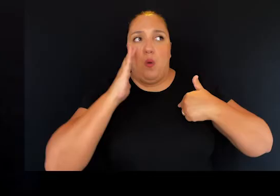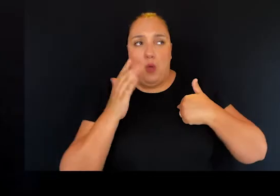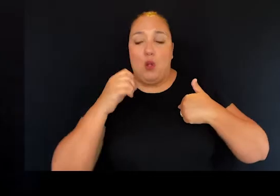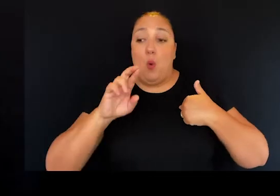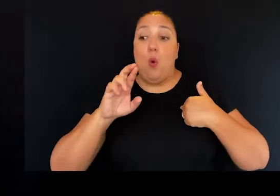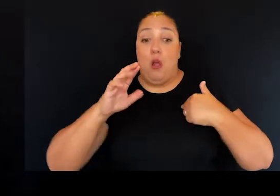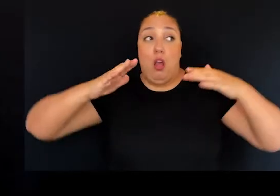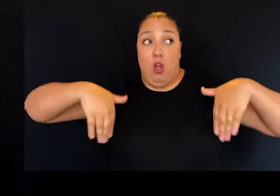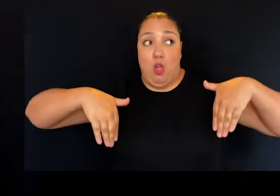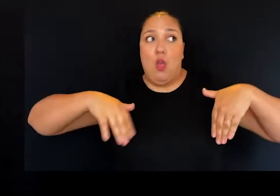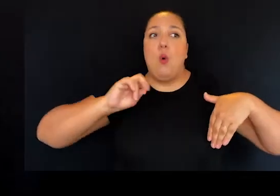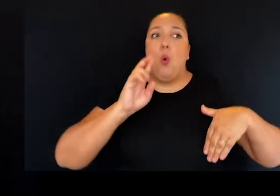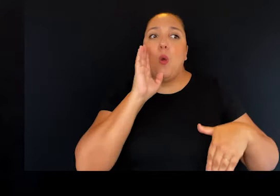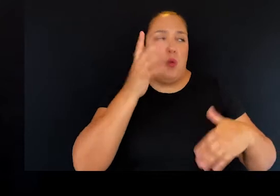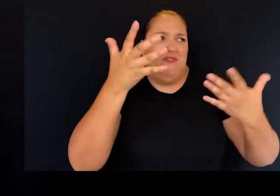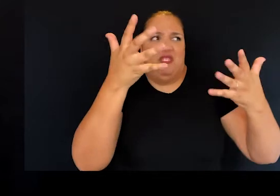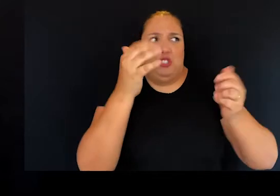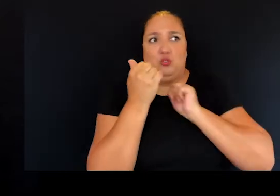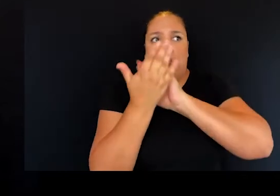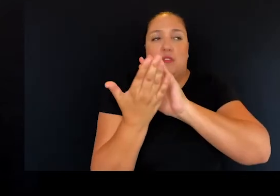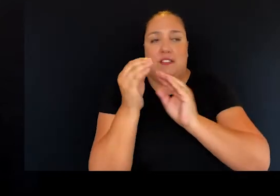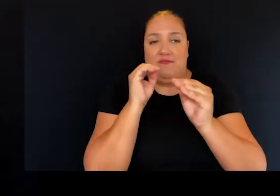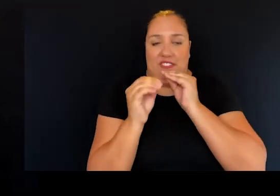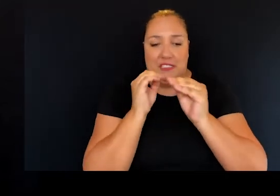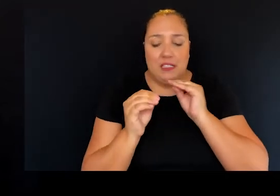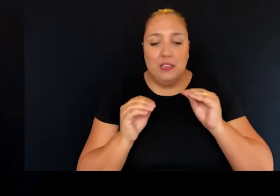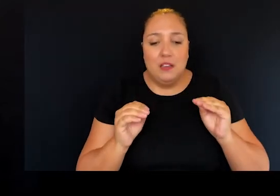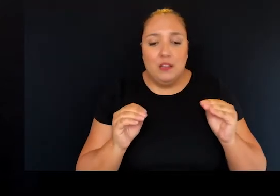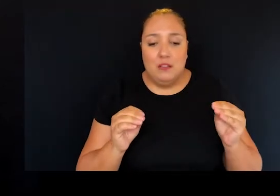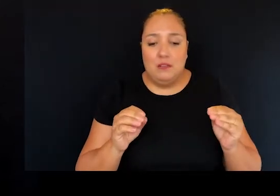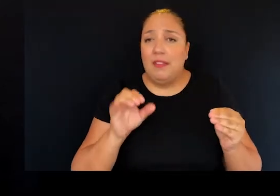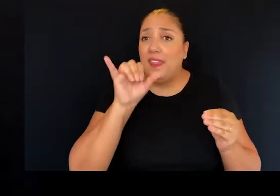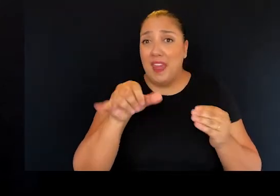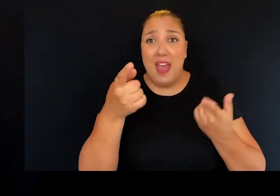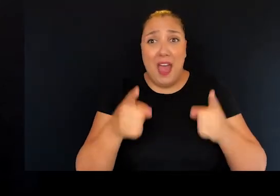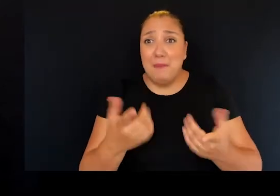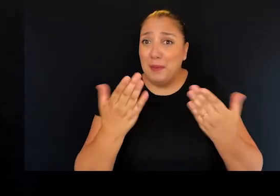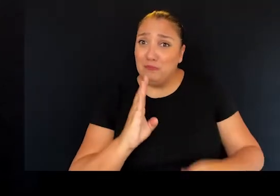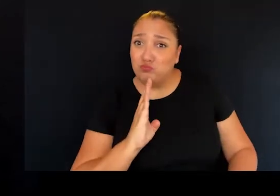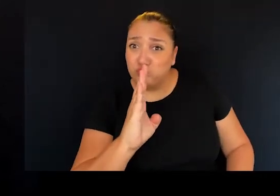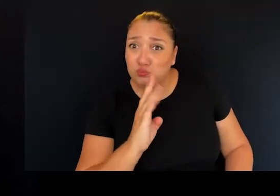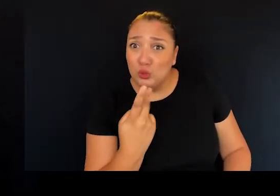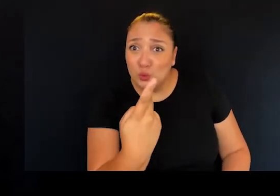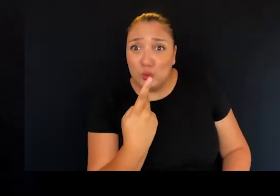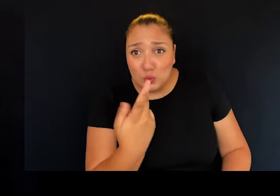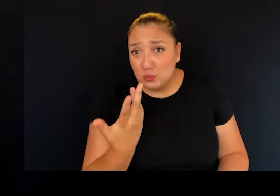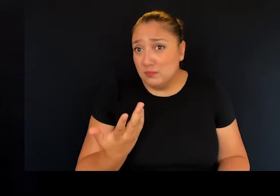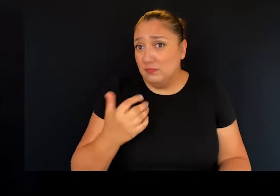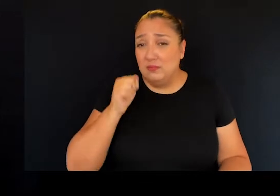That can happen just between you and me in everyday conversations as well.